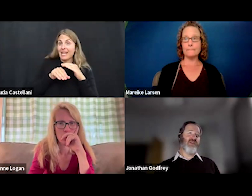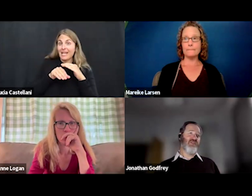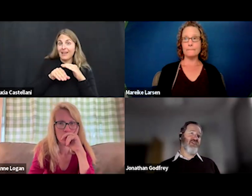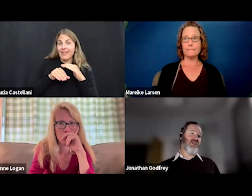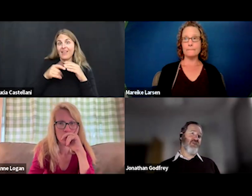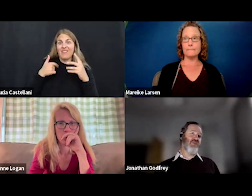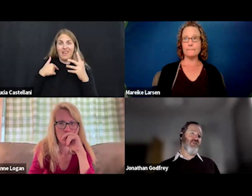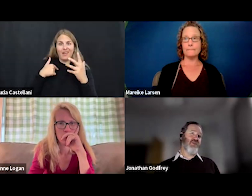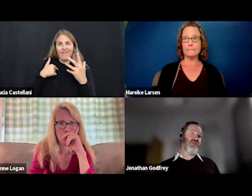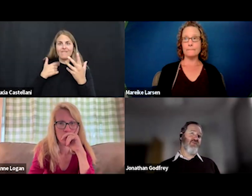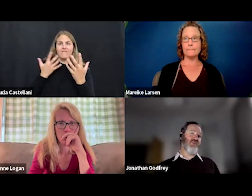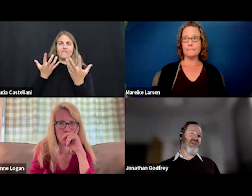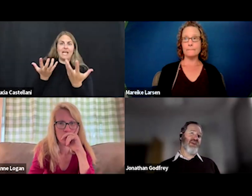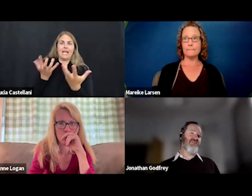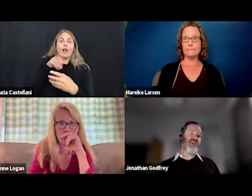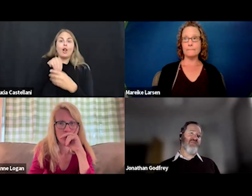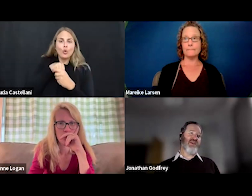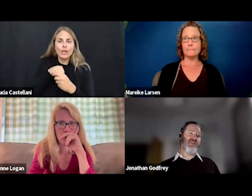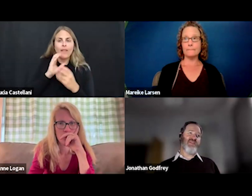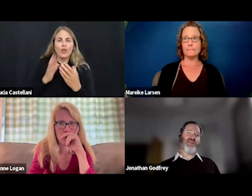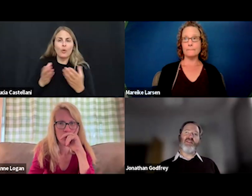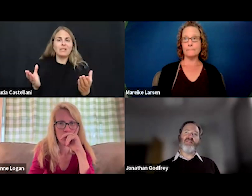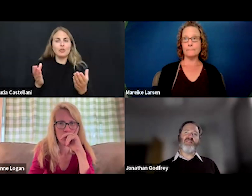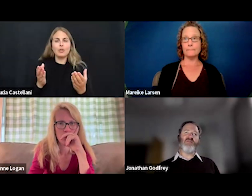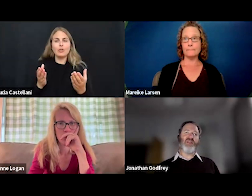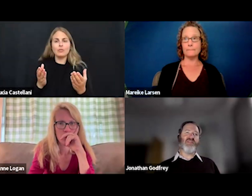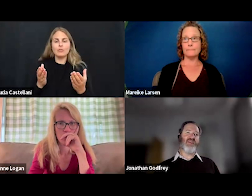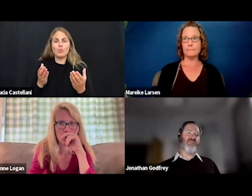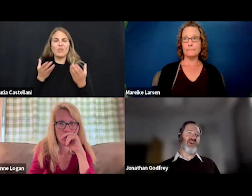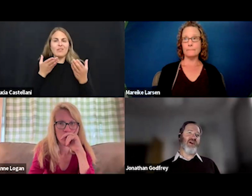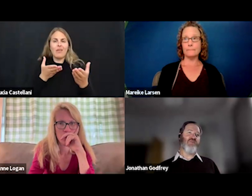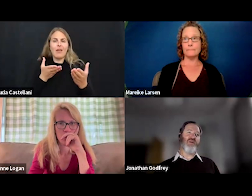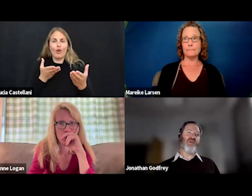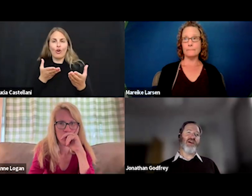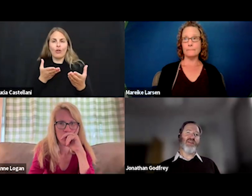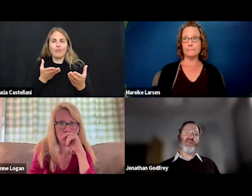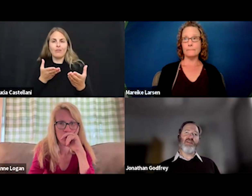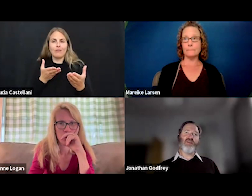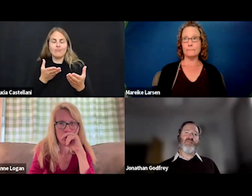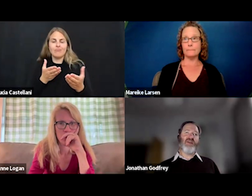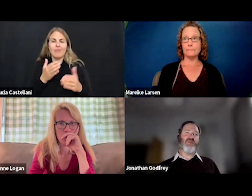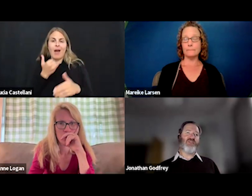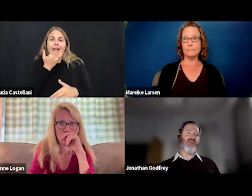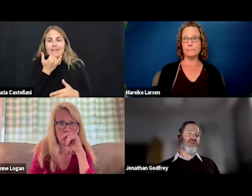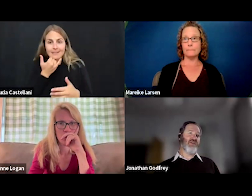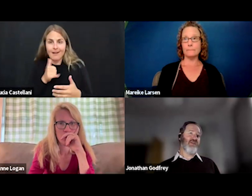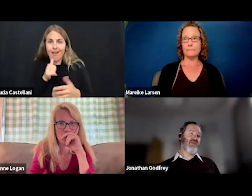So we need champions in accessibility to help guide faculty.